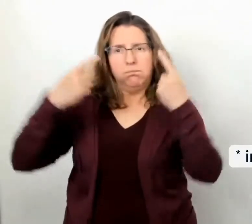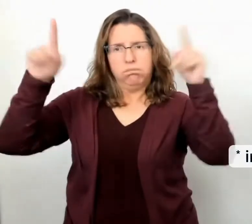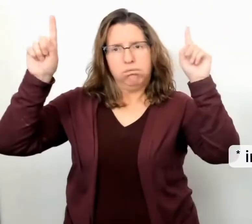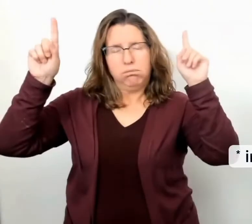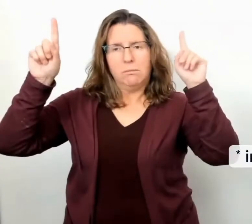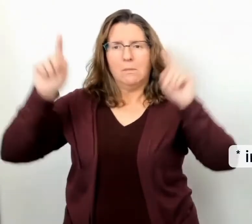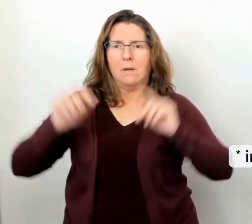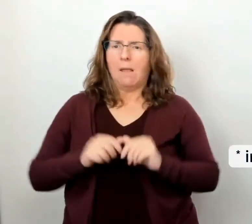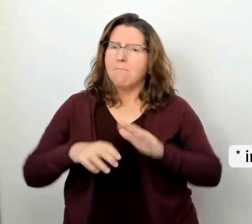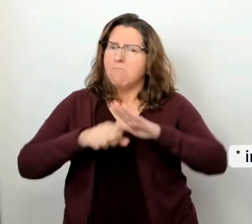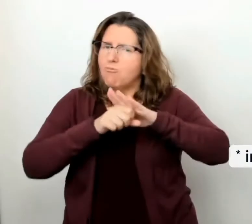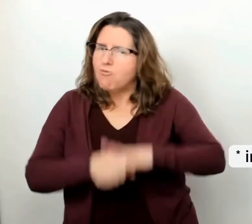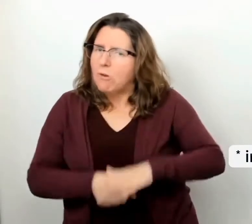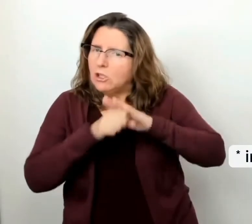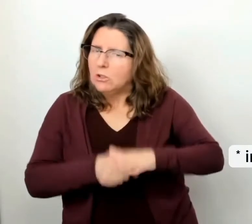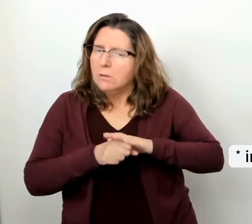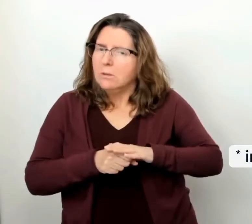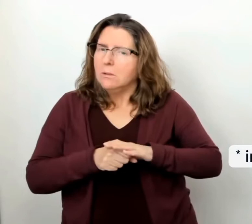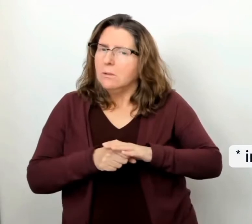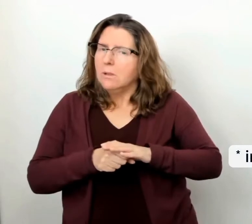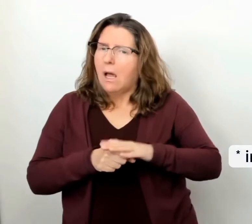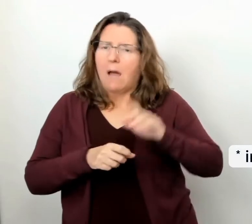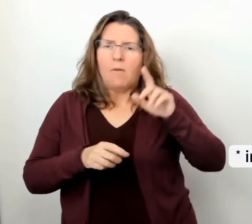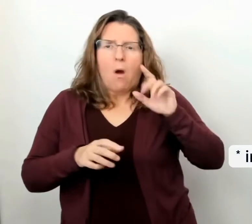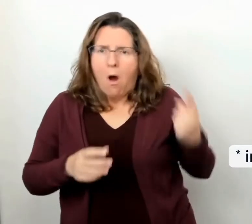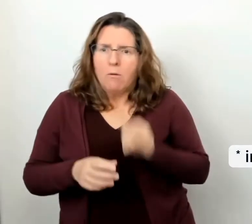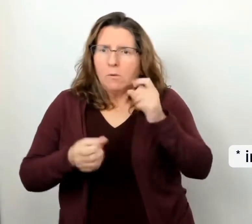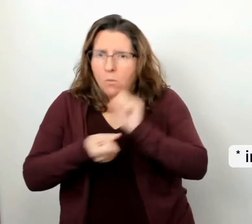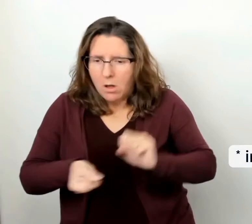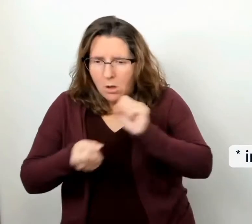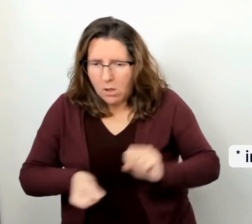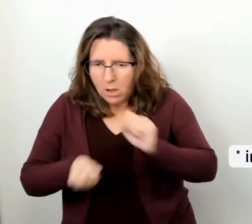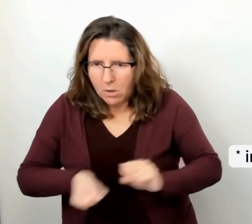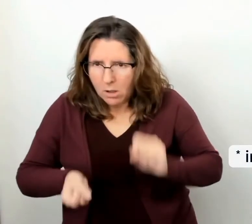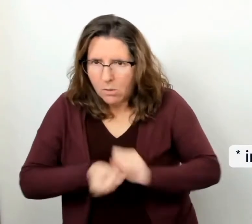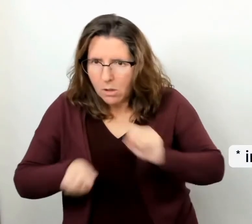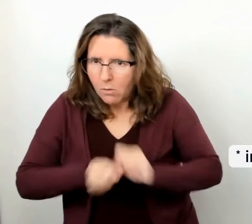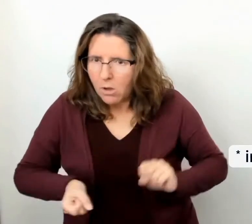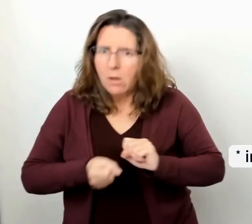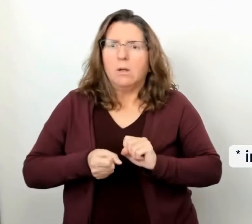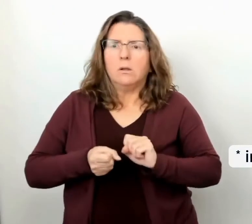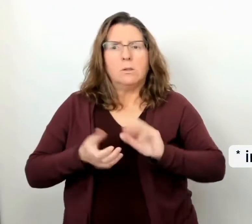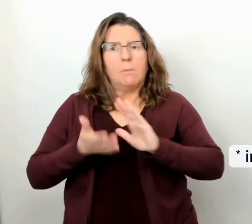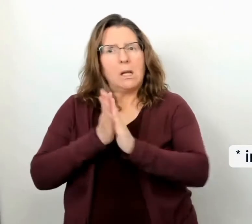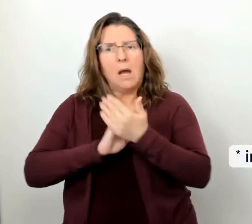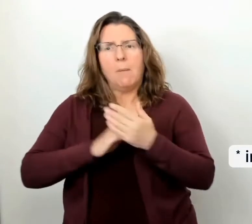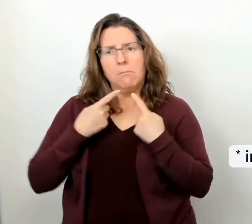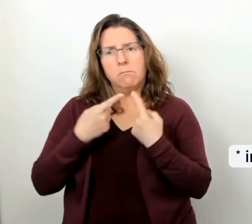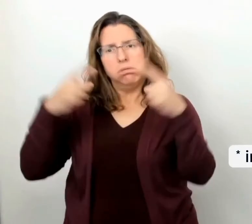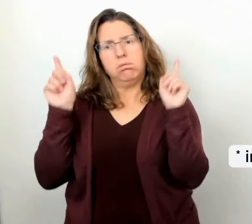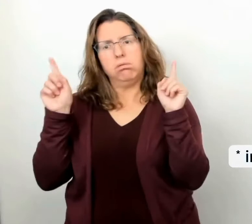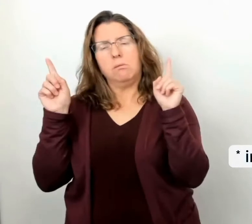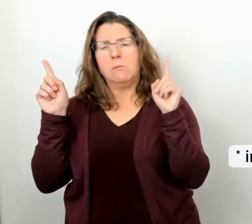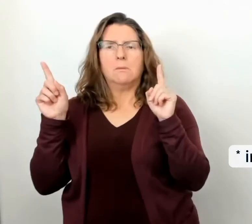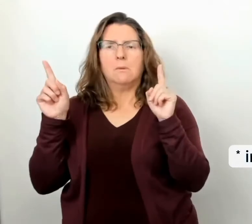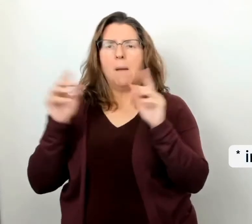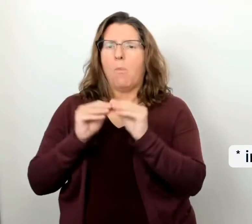I was celebrated! But the pressure on me to work on all these hearing identities was immense.